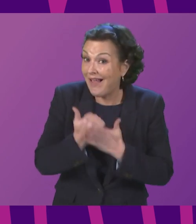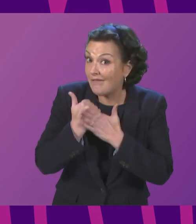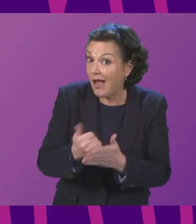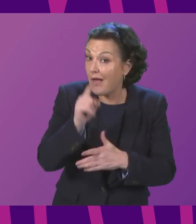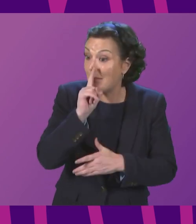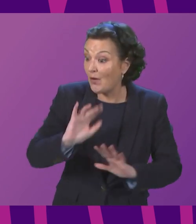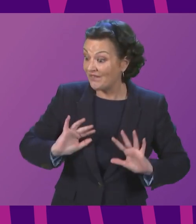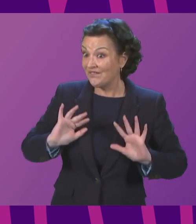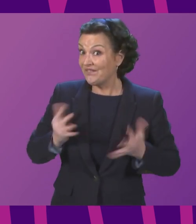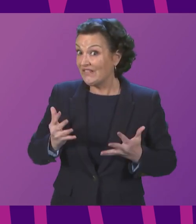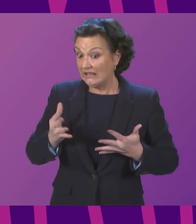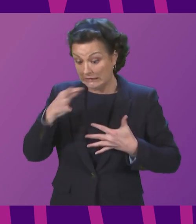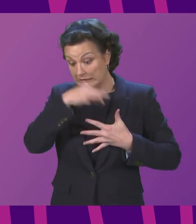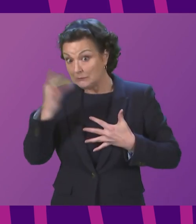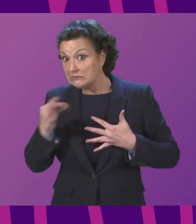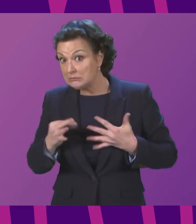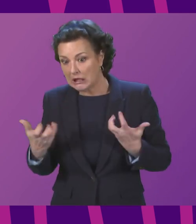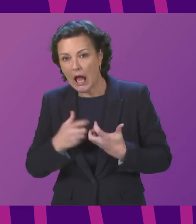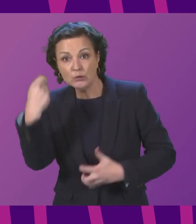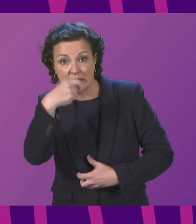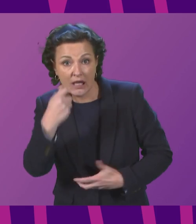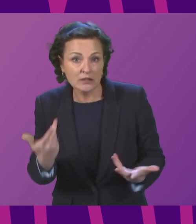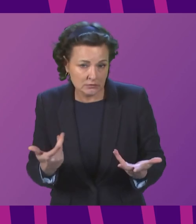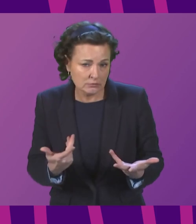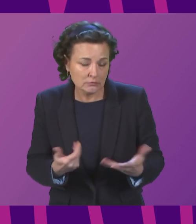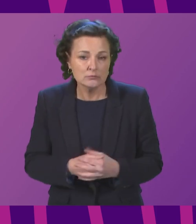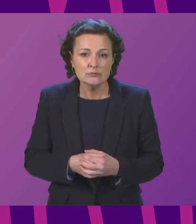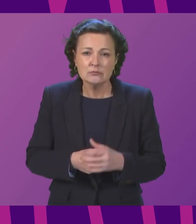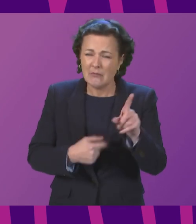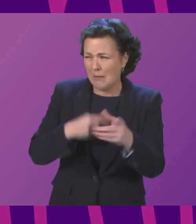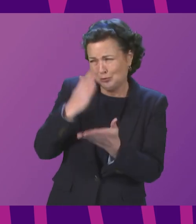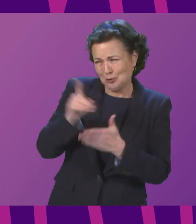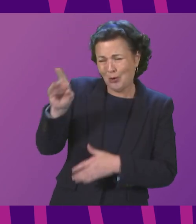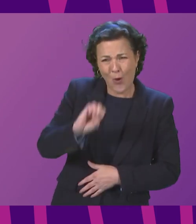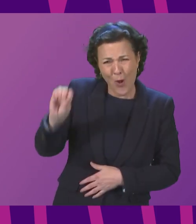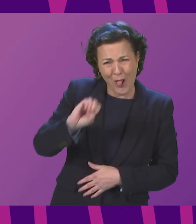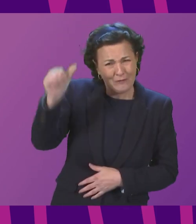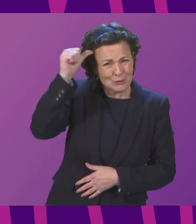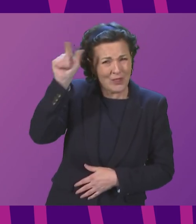testing. On staffing, I am sure that Oliver Mundell is aware that the Scottish Negotiating Committee